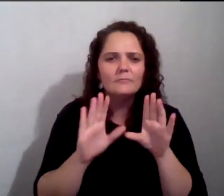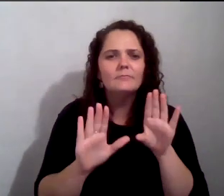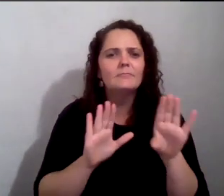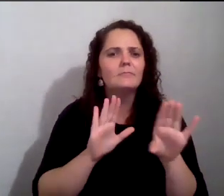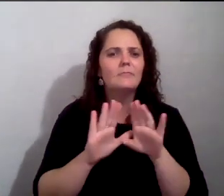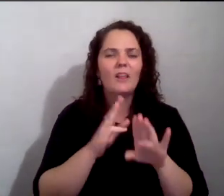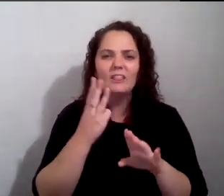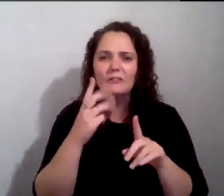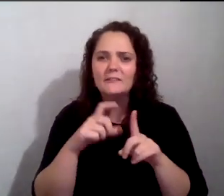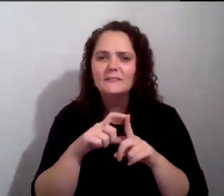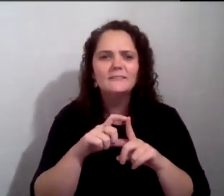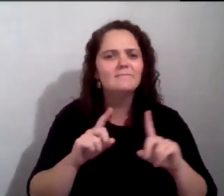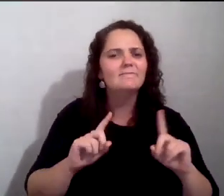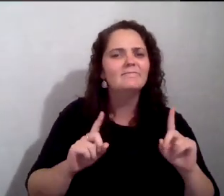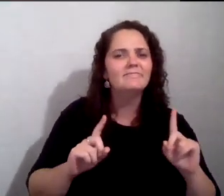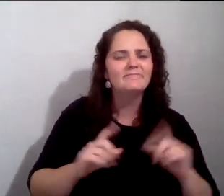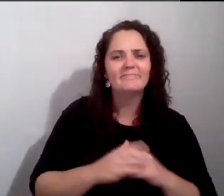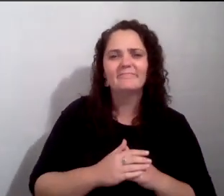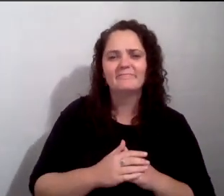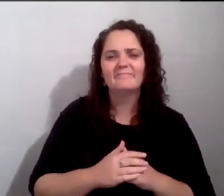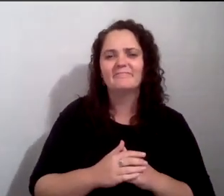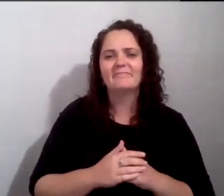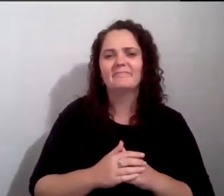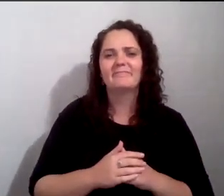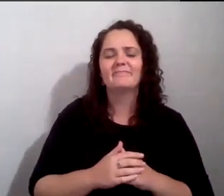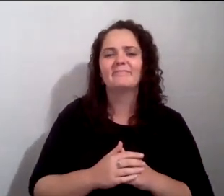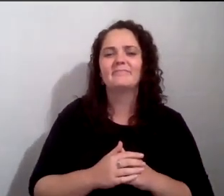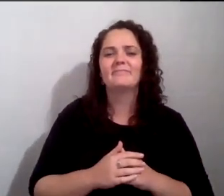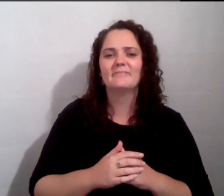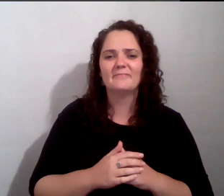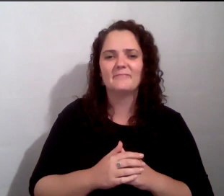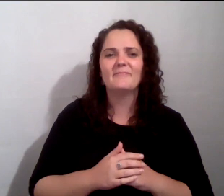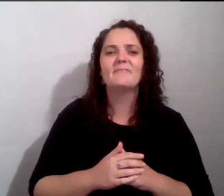illusion of three-dimensional depth. Okay also within this display